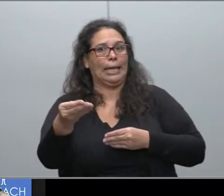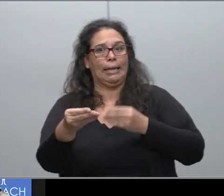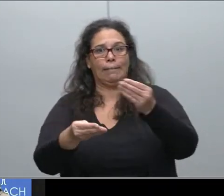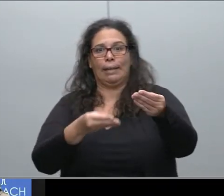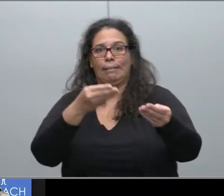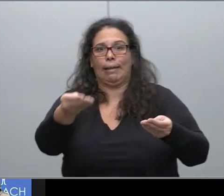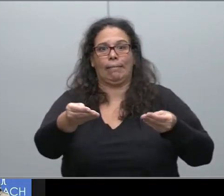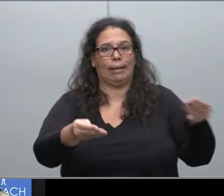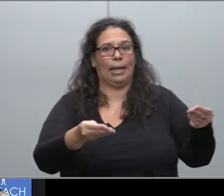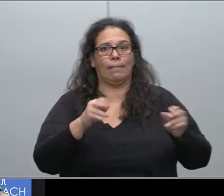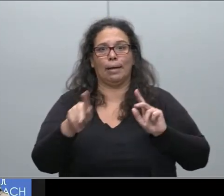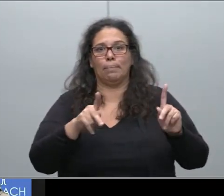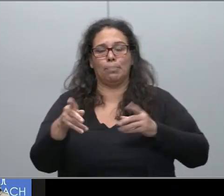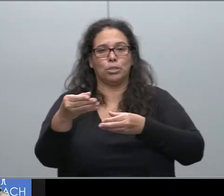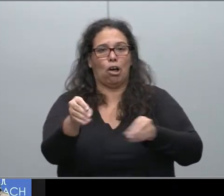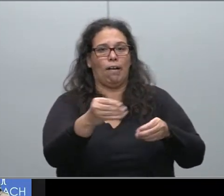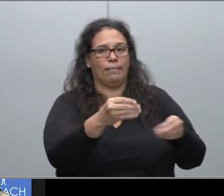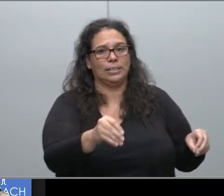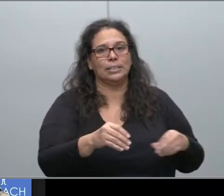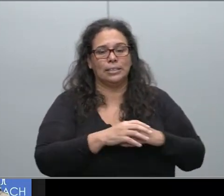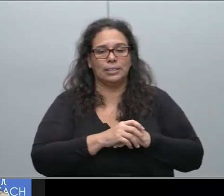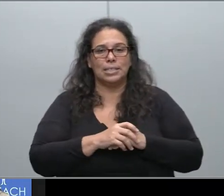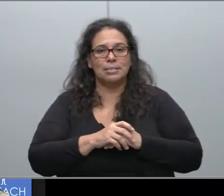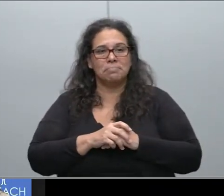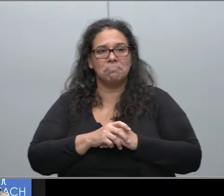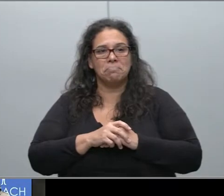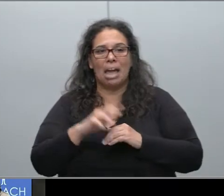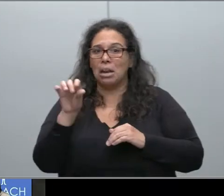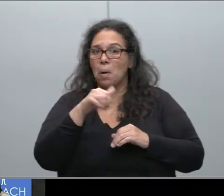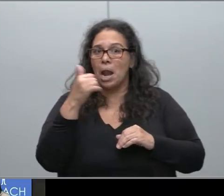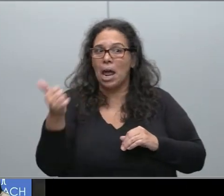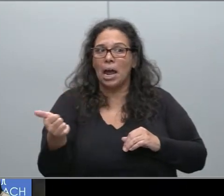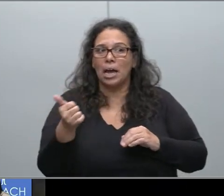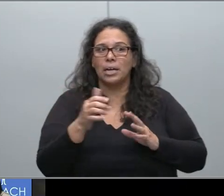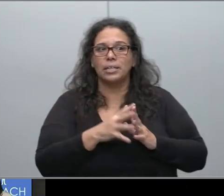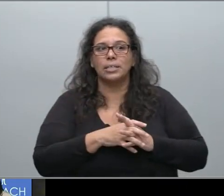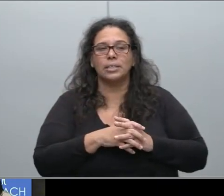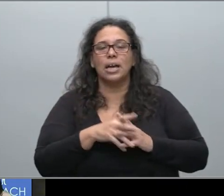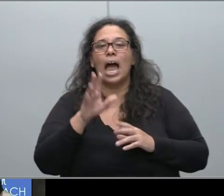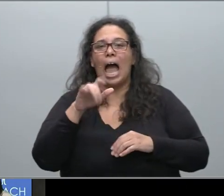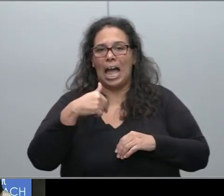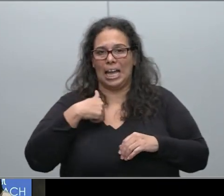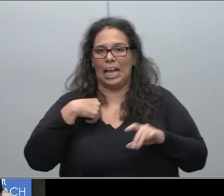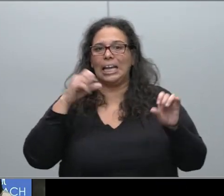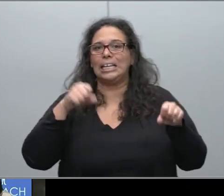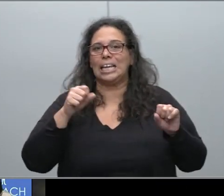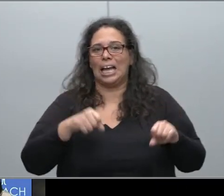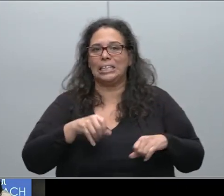for our parents and guardians to express some frustration, some wins, we love to hear those,